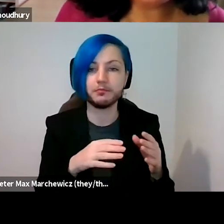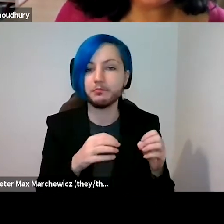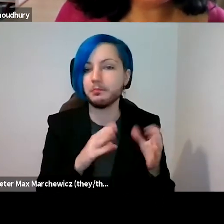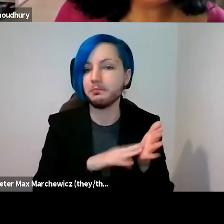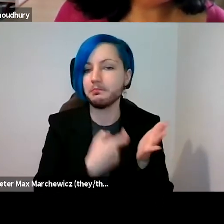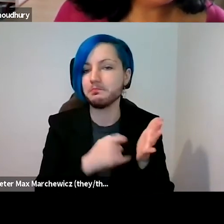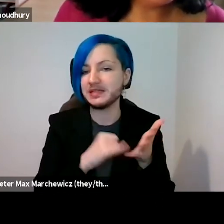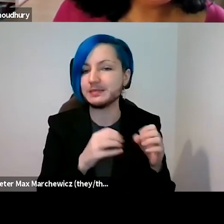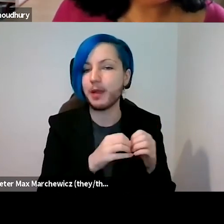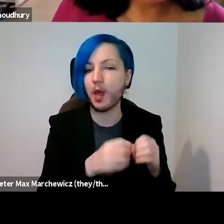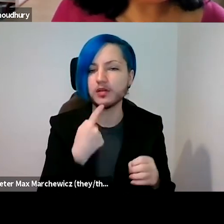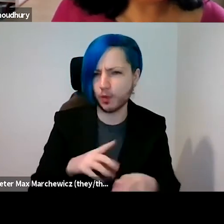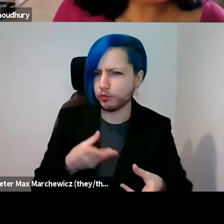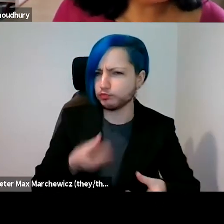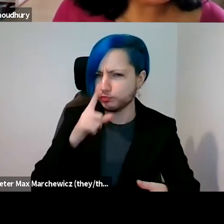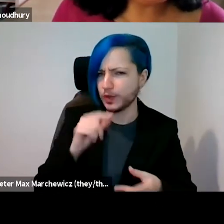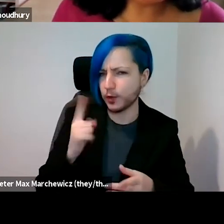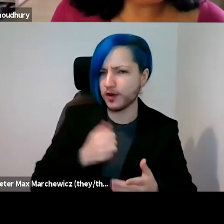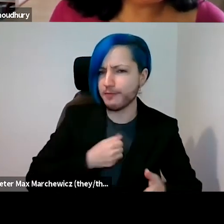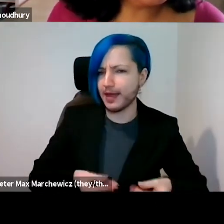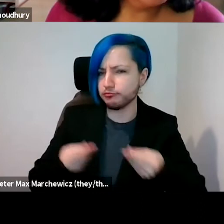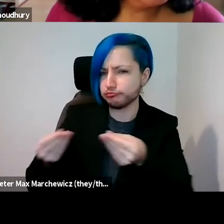to Clara, and what did she say? It's very interesting.